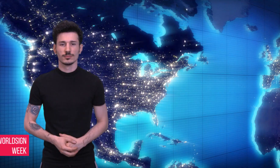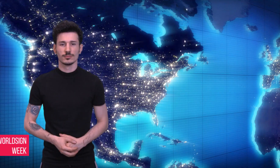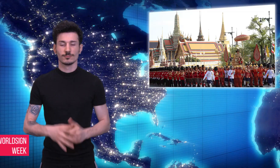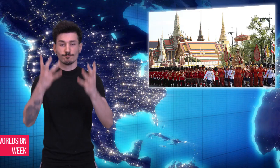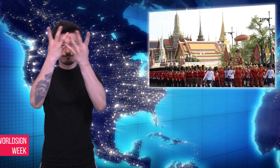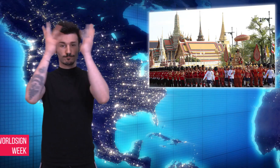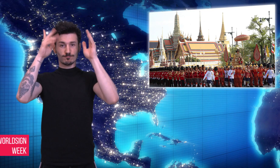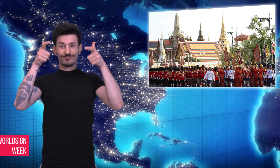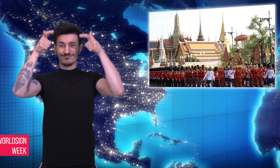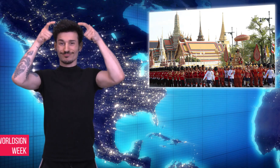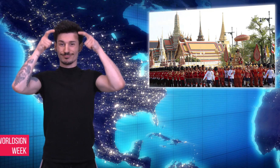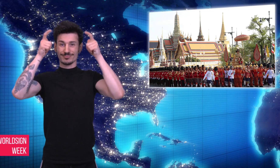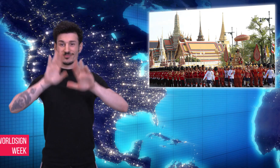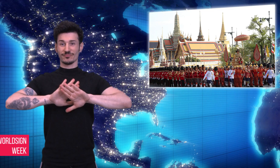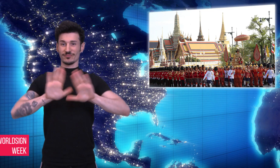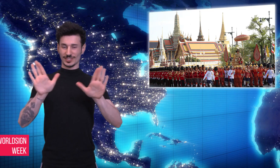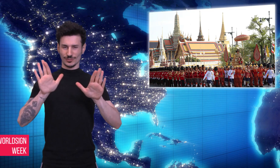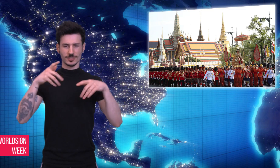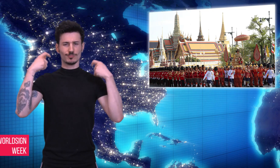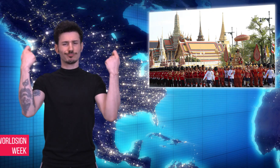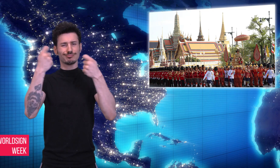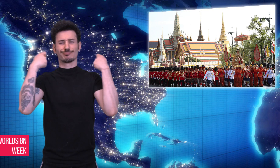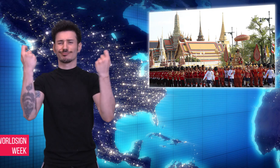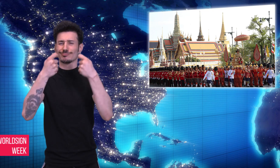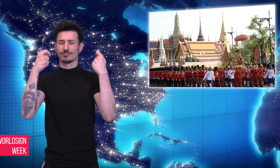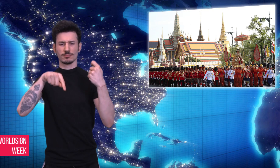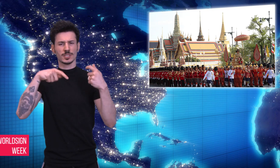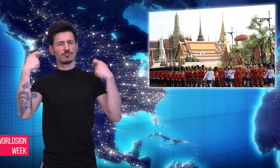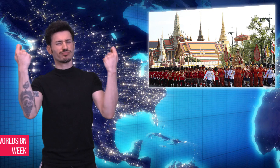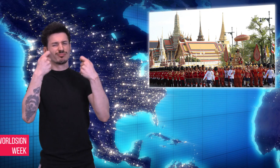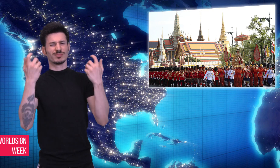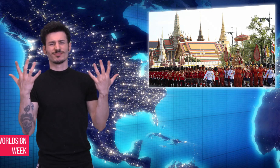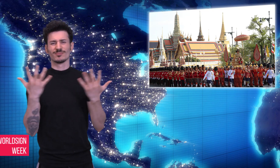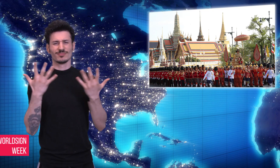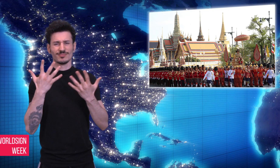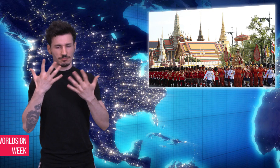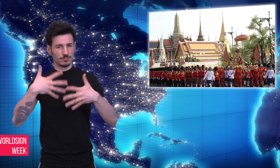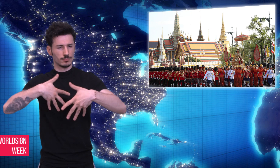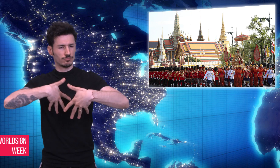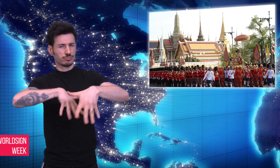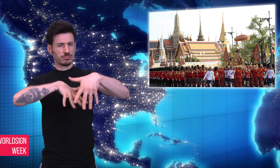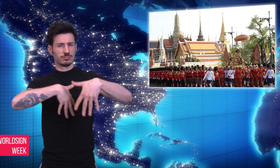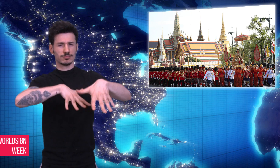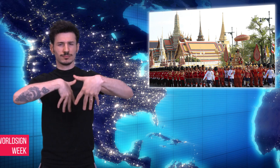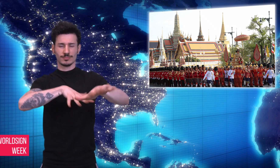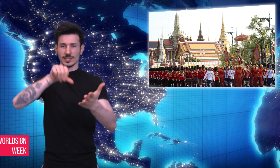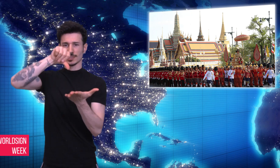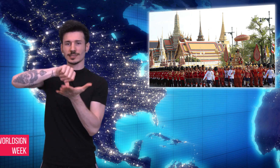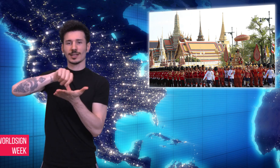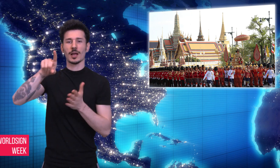The festivities included a long parade through the streets of Bangkok